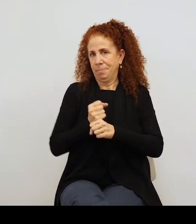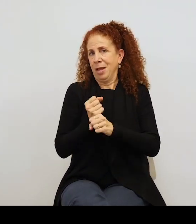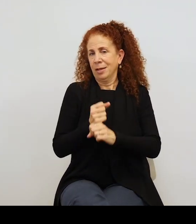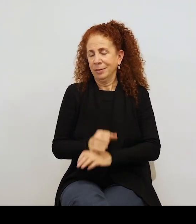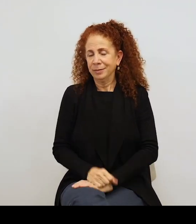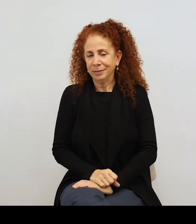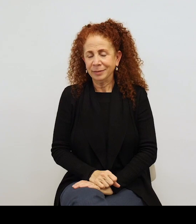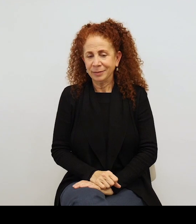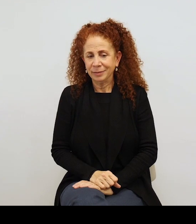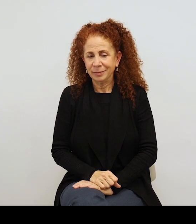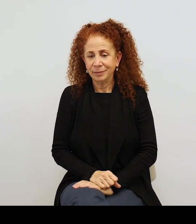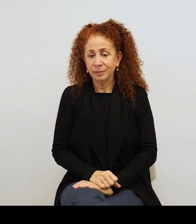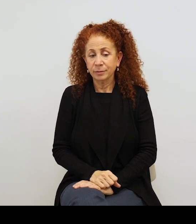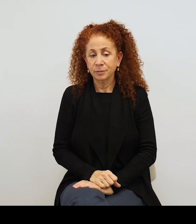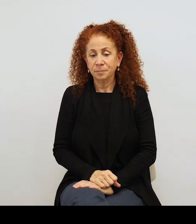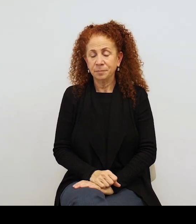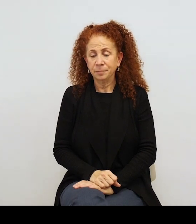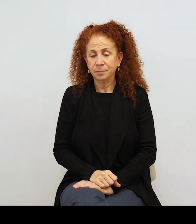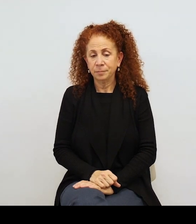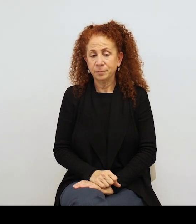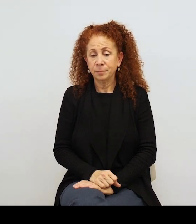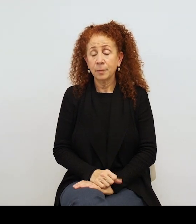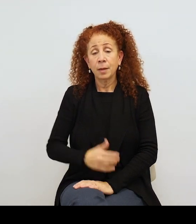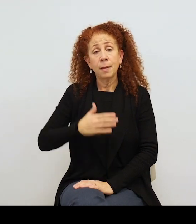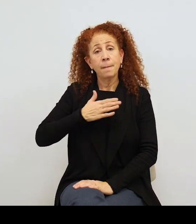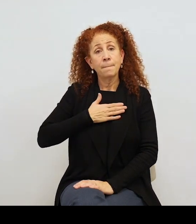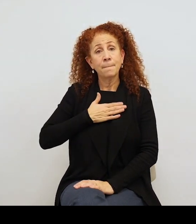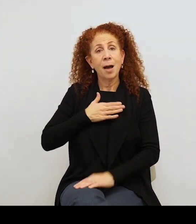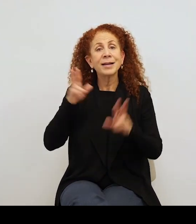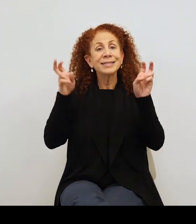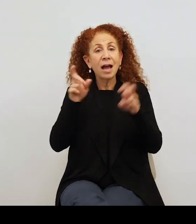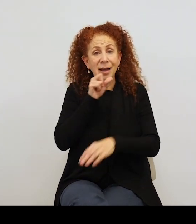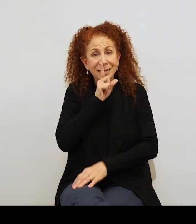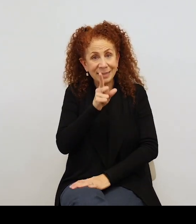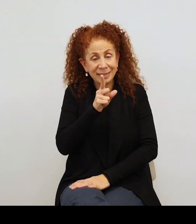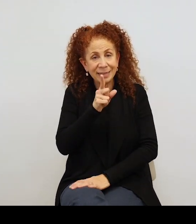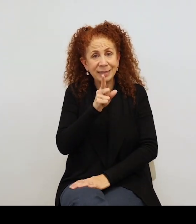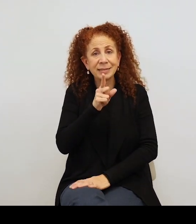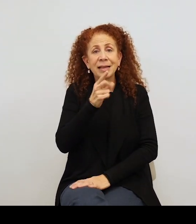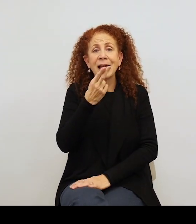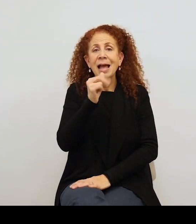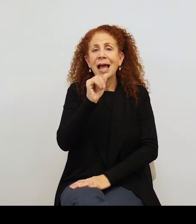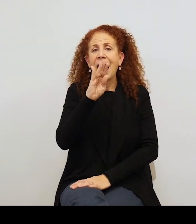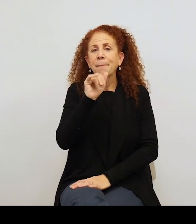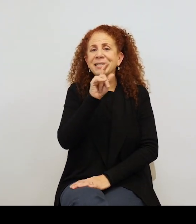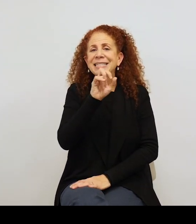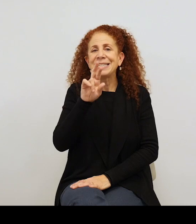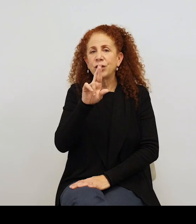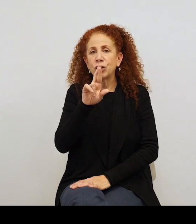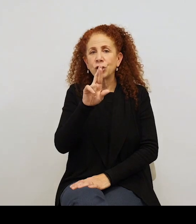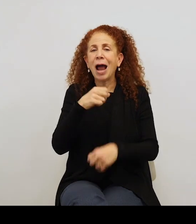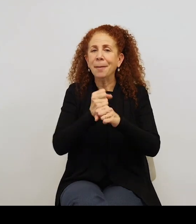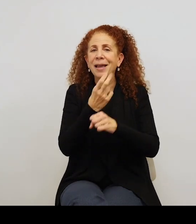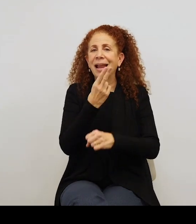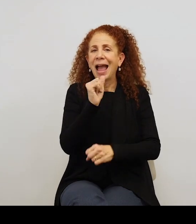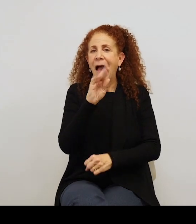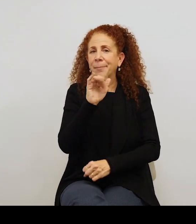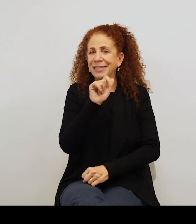In fact, my title is a habiteer. I create habitats.